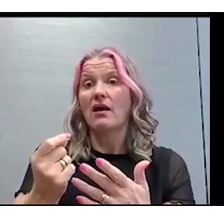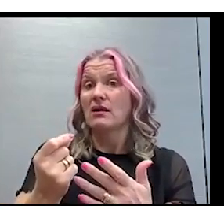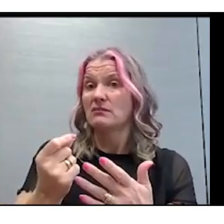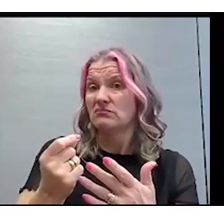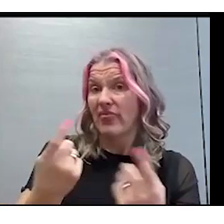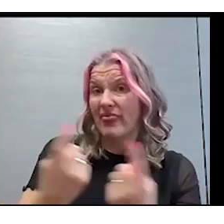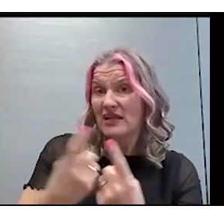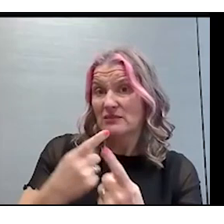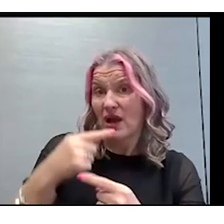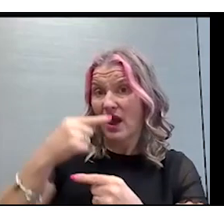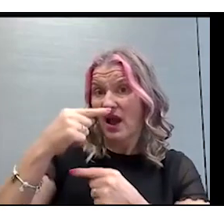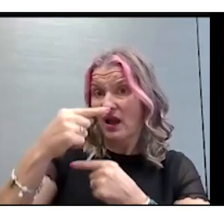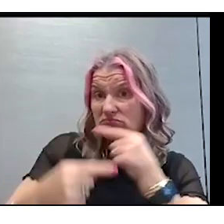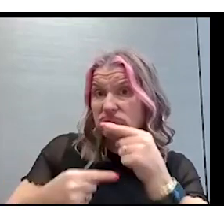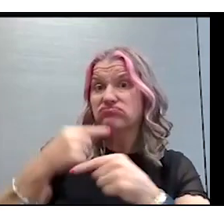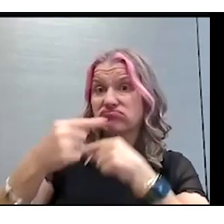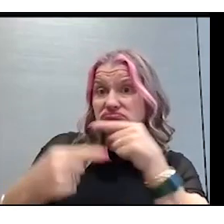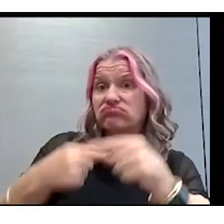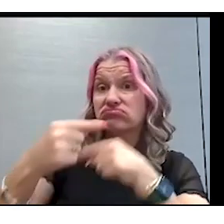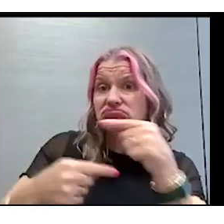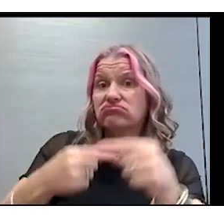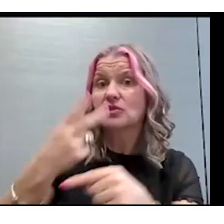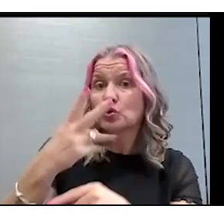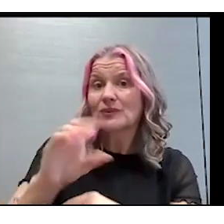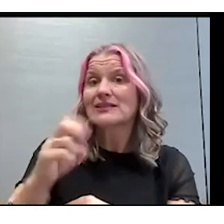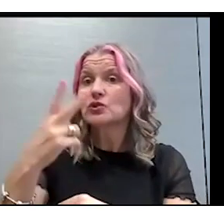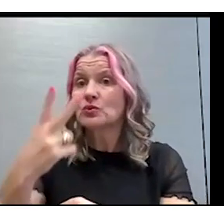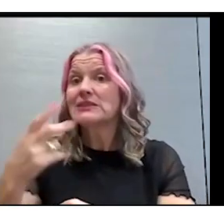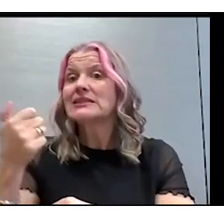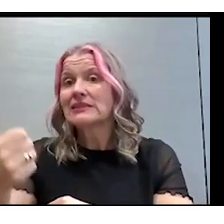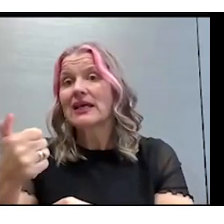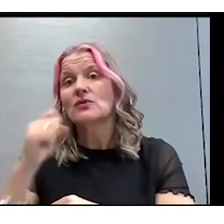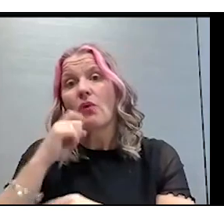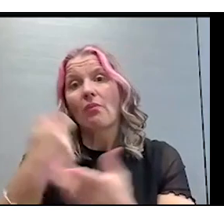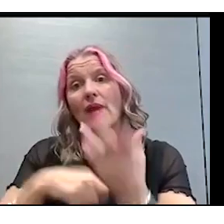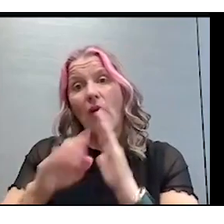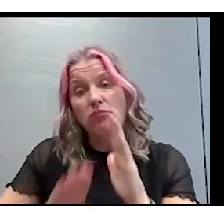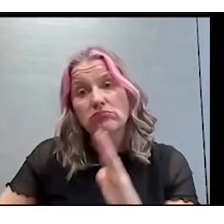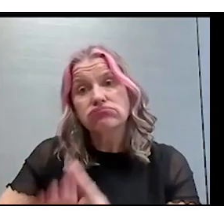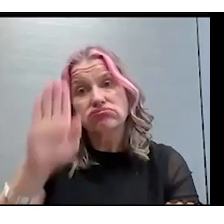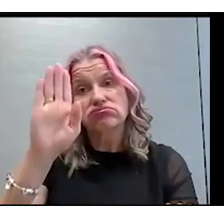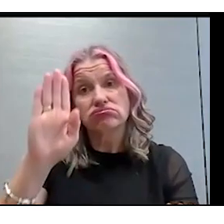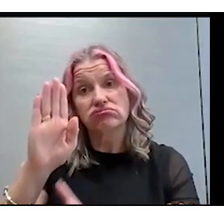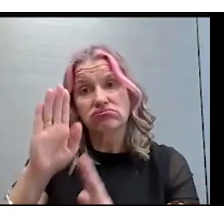So there is a trend of more enterprising using these technologies, obviously affecting their